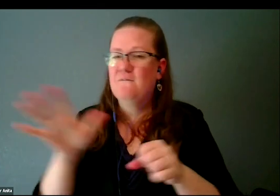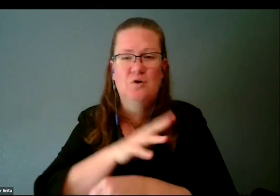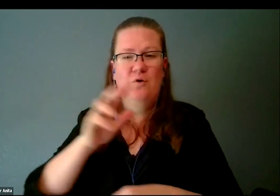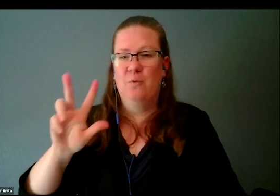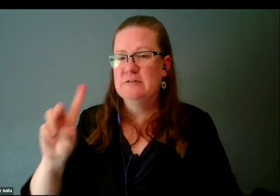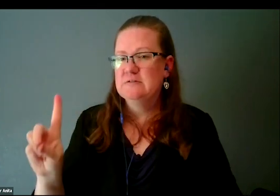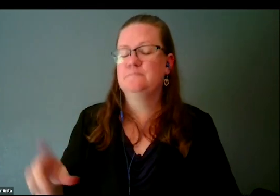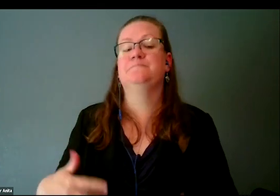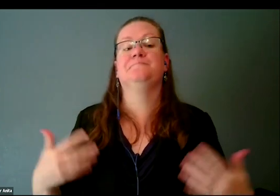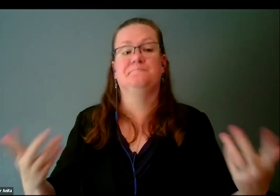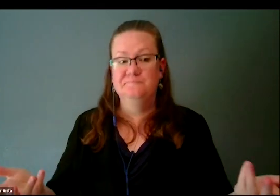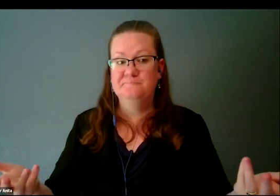but I don't really miss it.